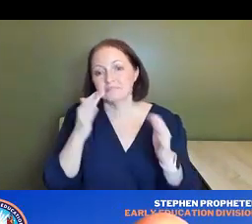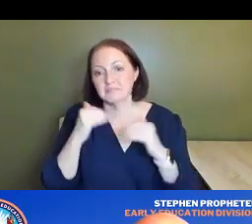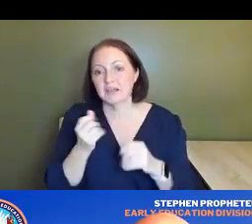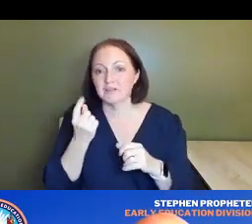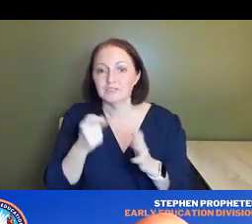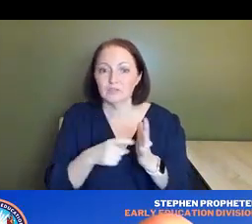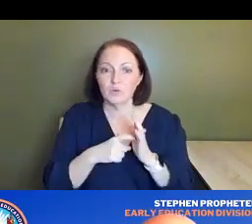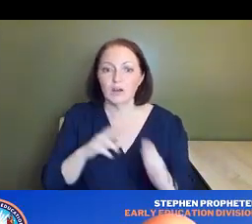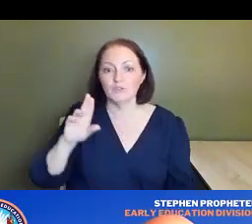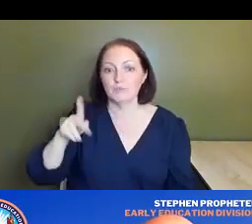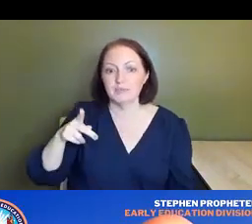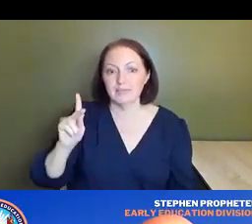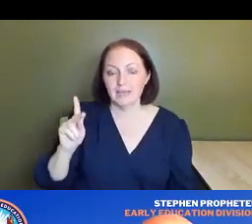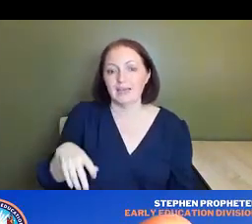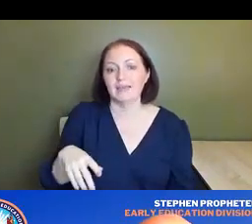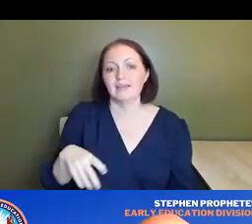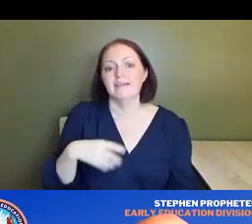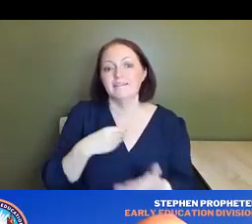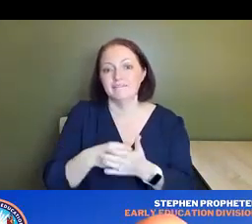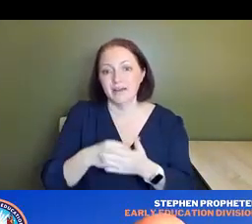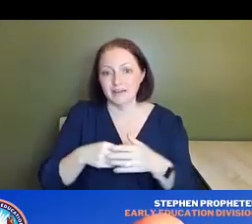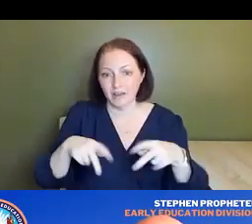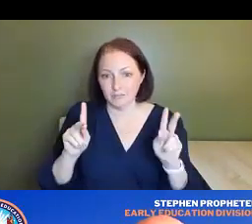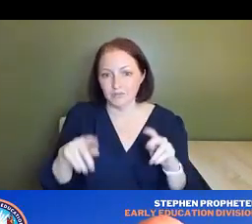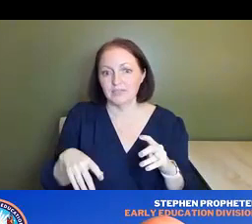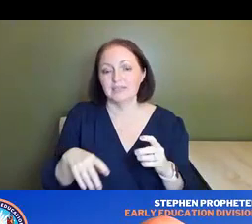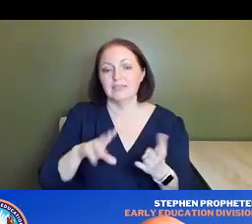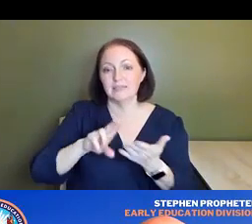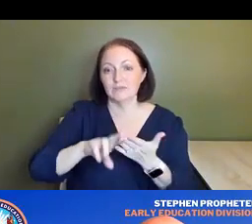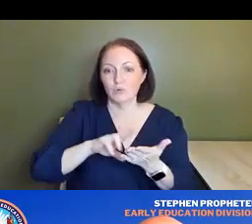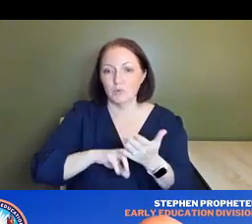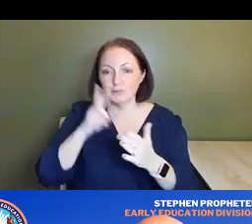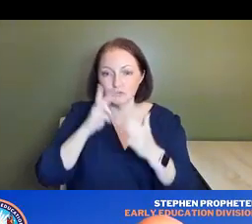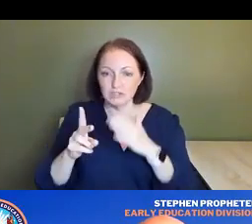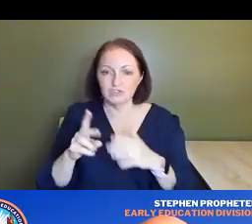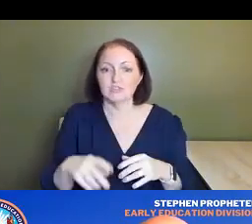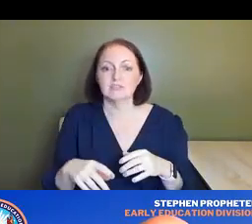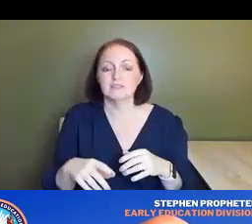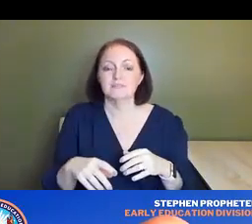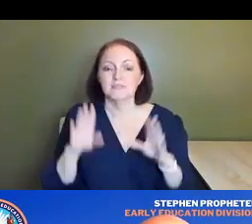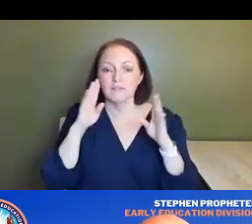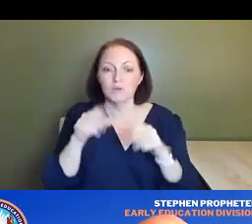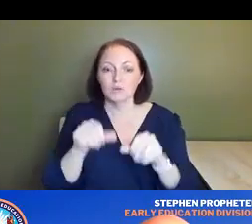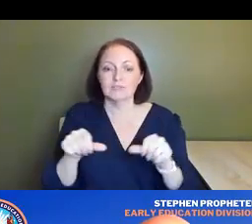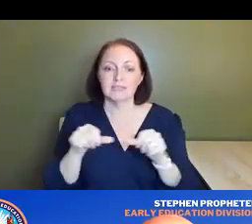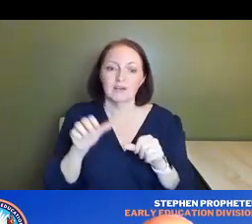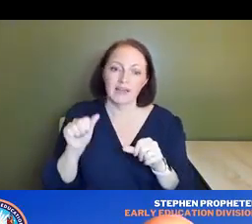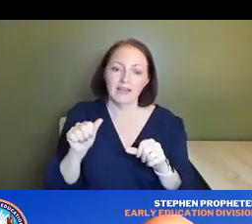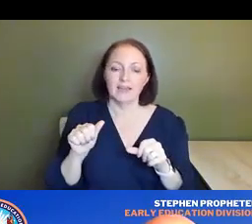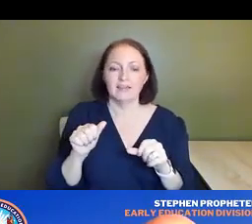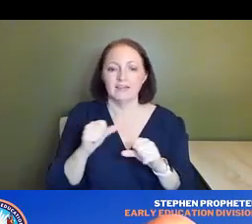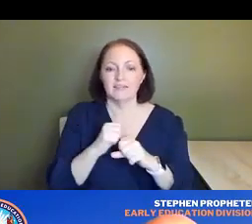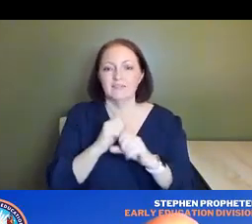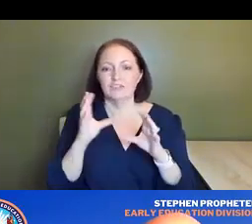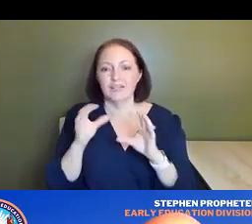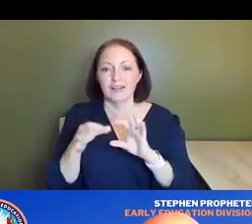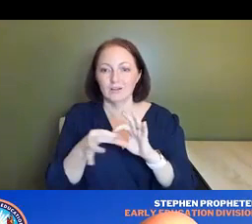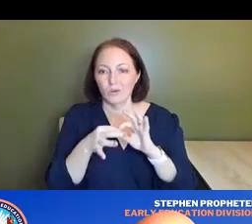UPK? Funding opportunities? Enrollment projections? Focus Area A: Vision and Coherence? Focus